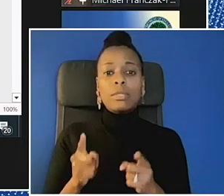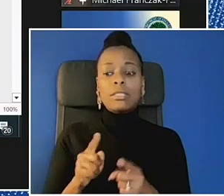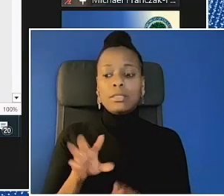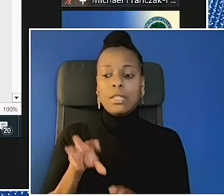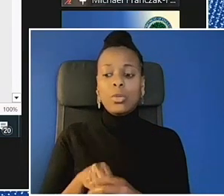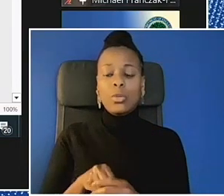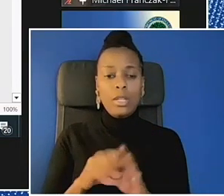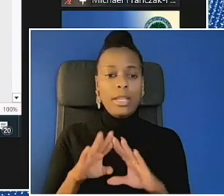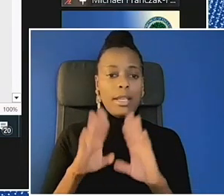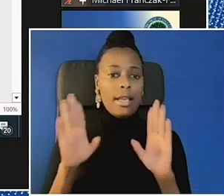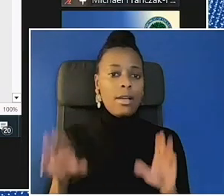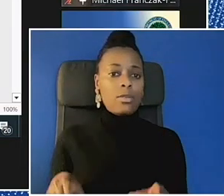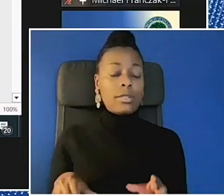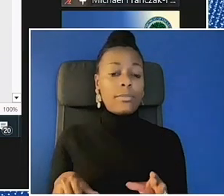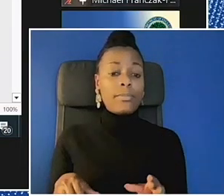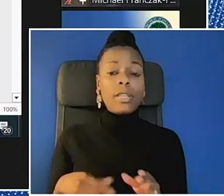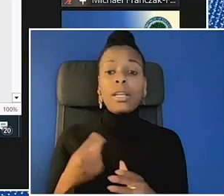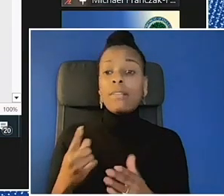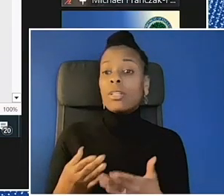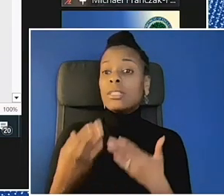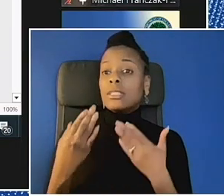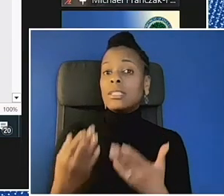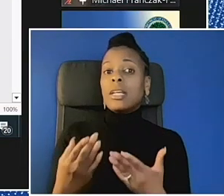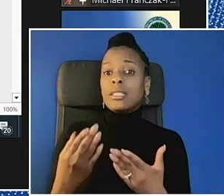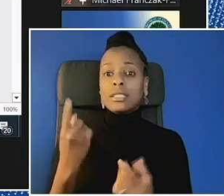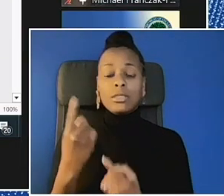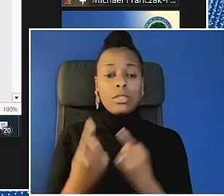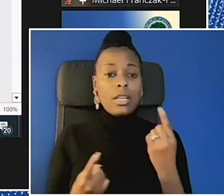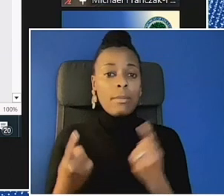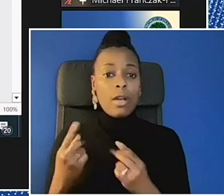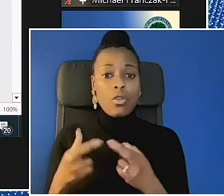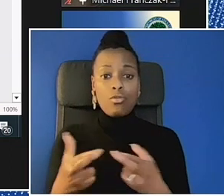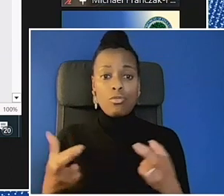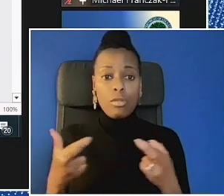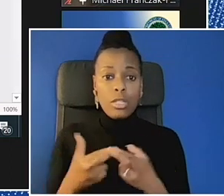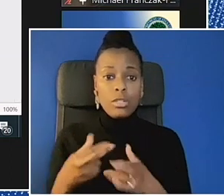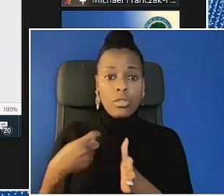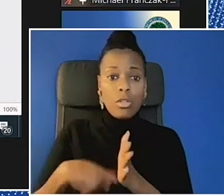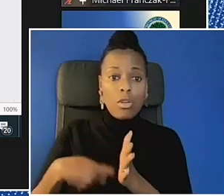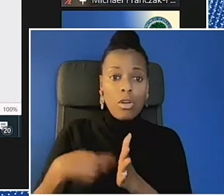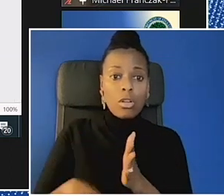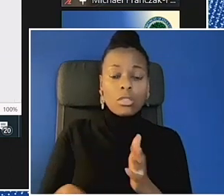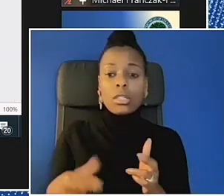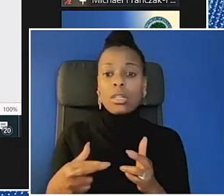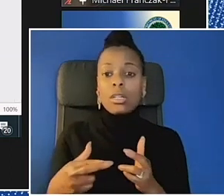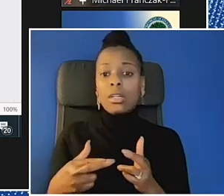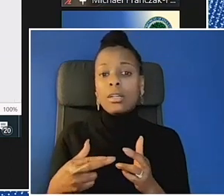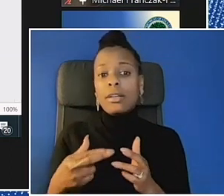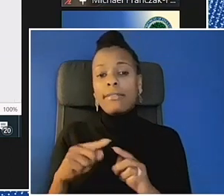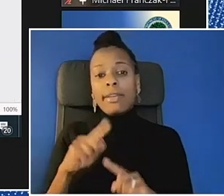As for the suggestion to take into account regional housing cost variations, nothing